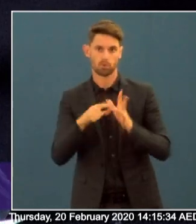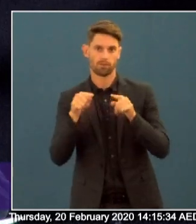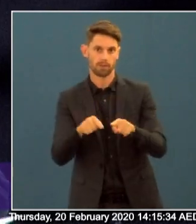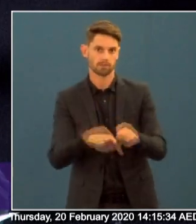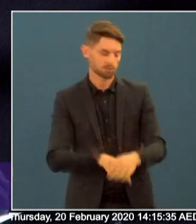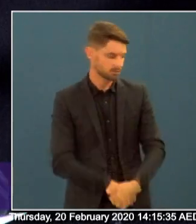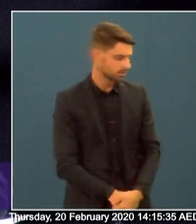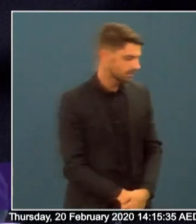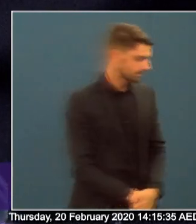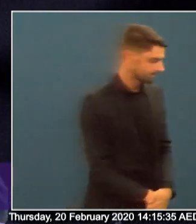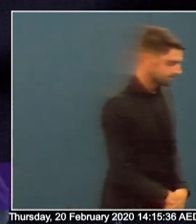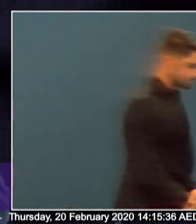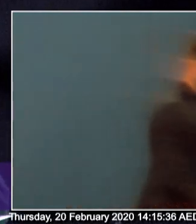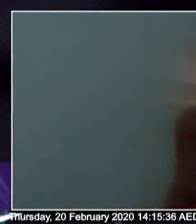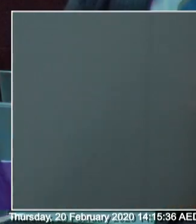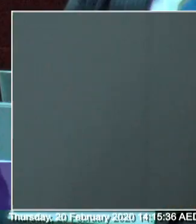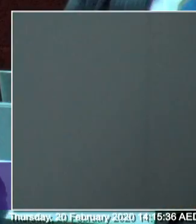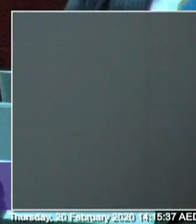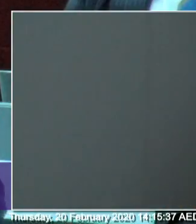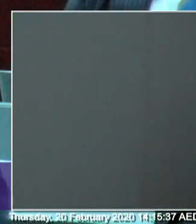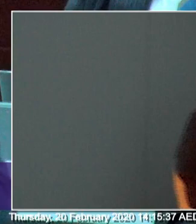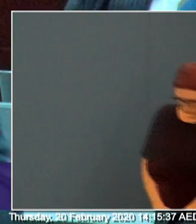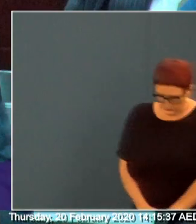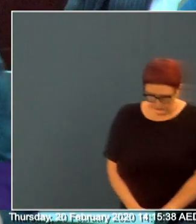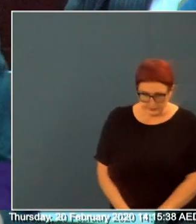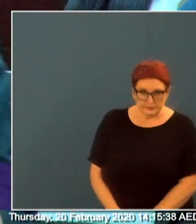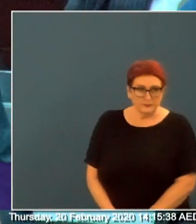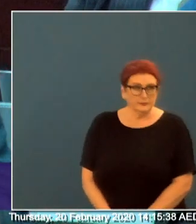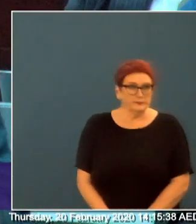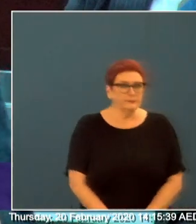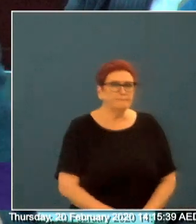Part of it, as you say in 239, as you identify in the communique,